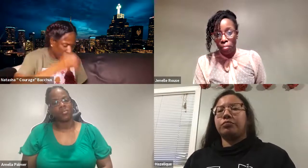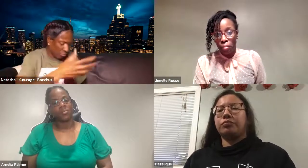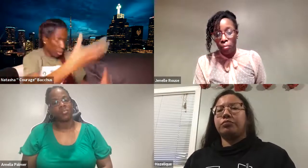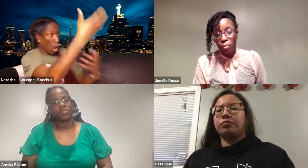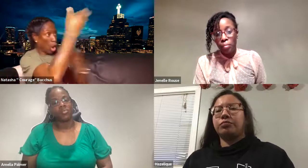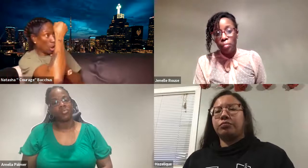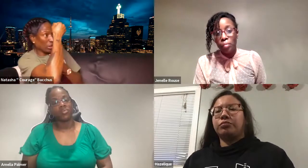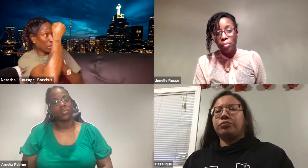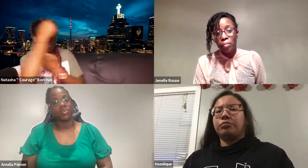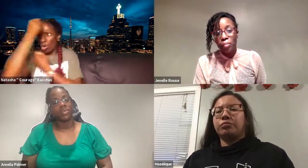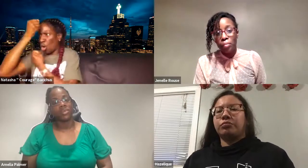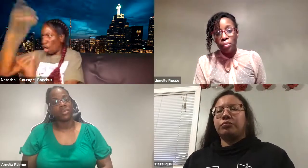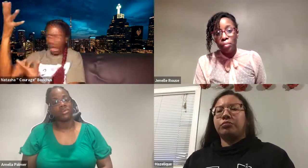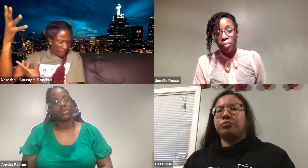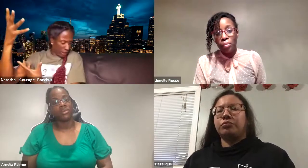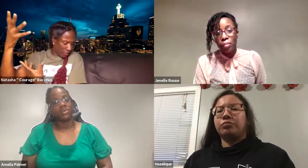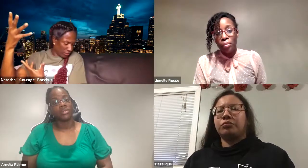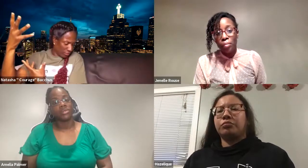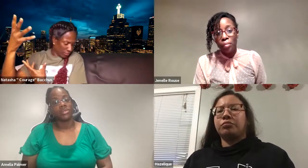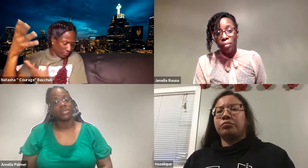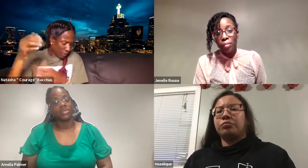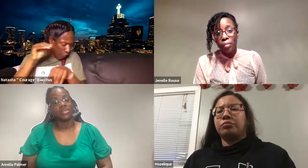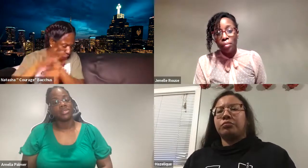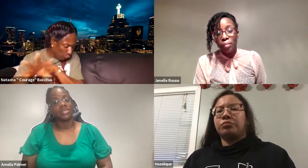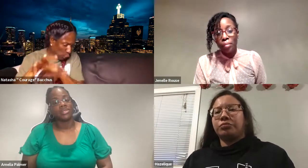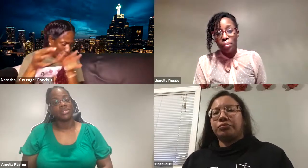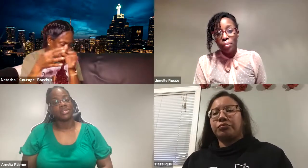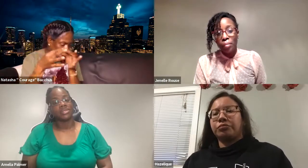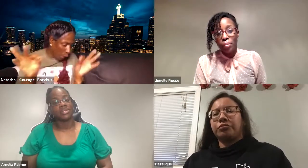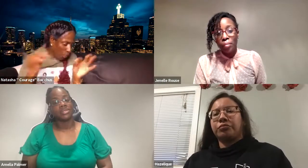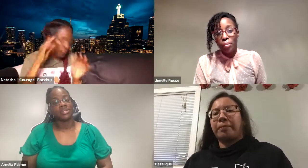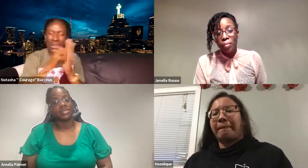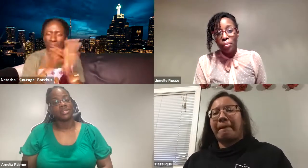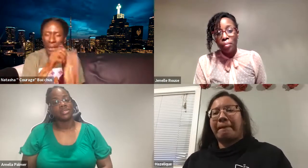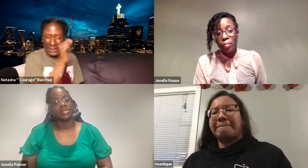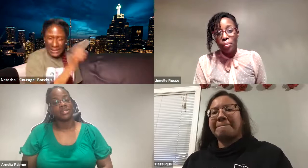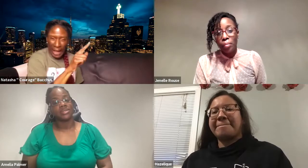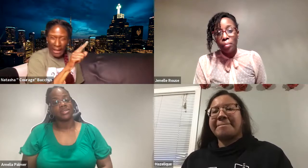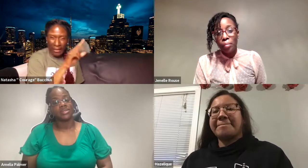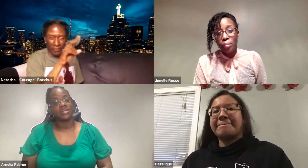i wanna get your honest opinion. when we think about colonization and decolonization